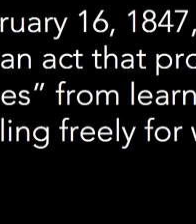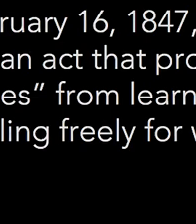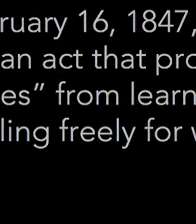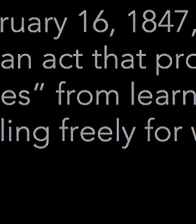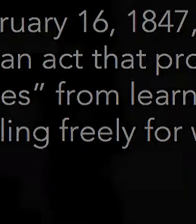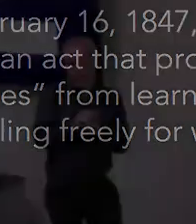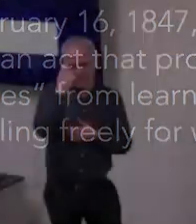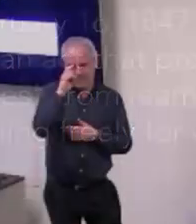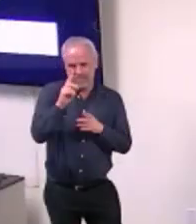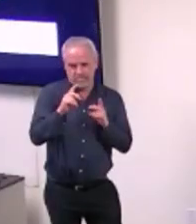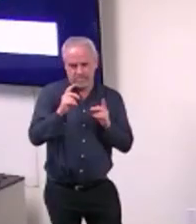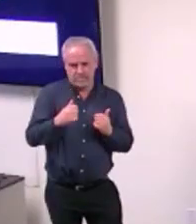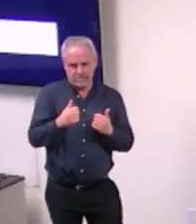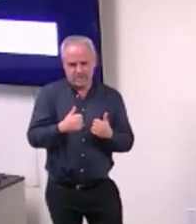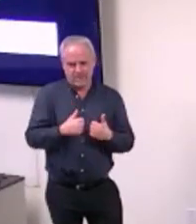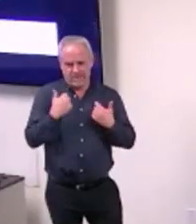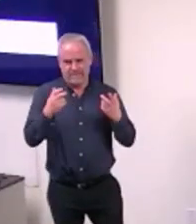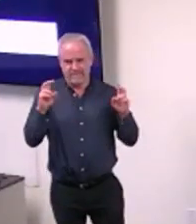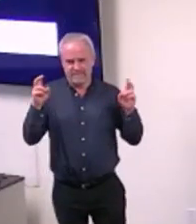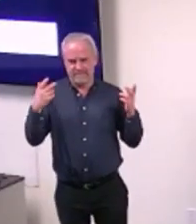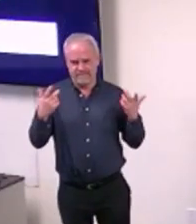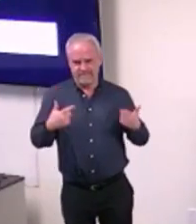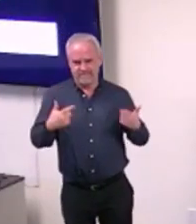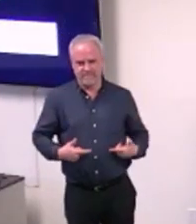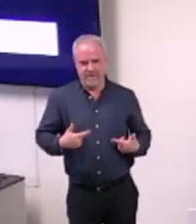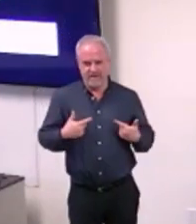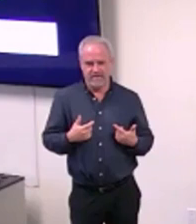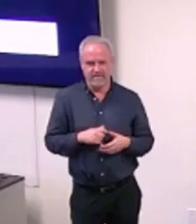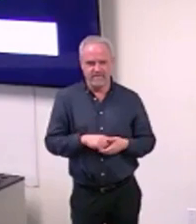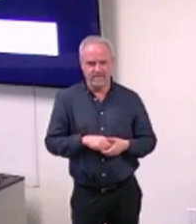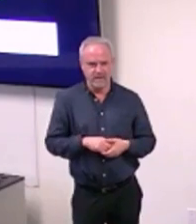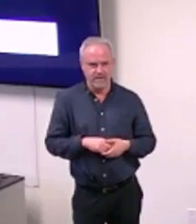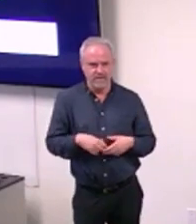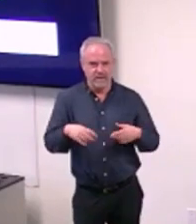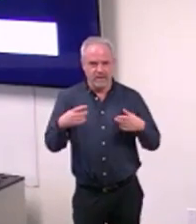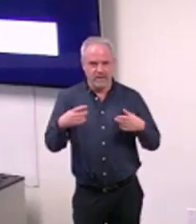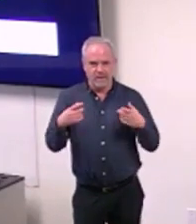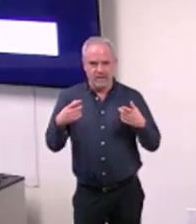when I talk about slavery. And that's because the onus need to be on Europeans and white folks